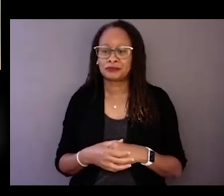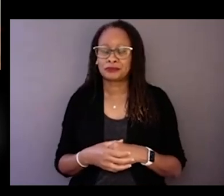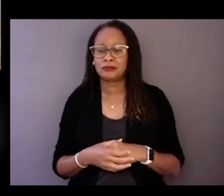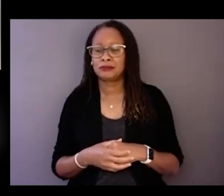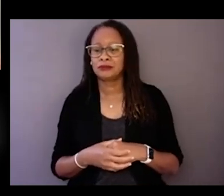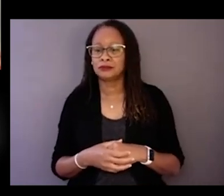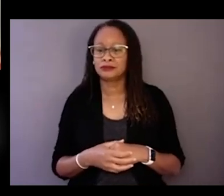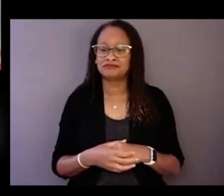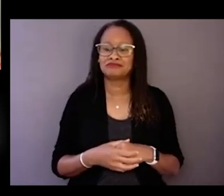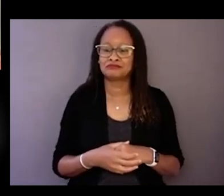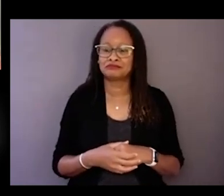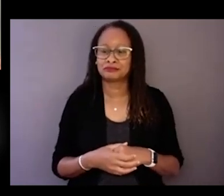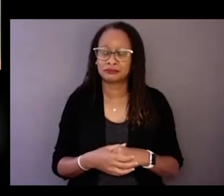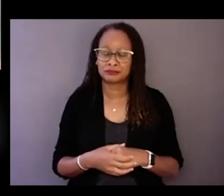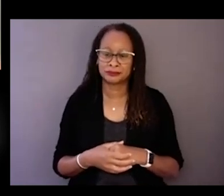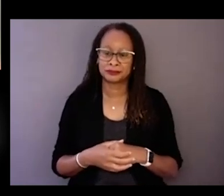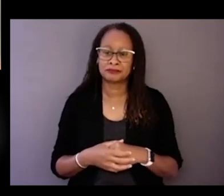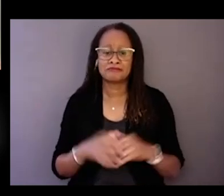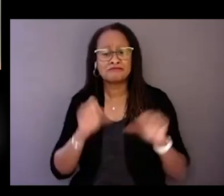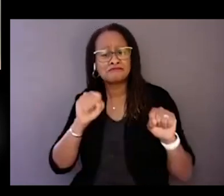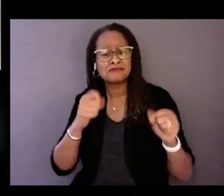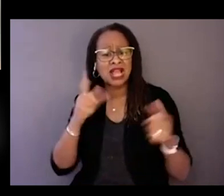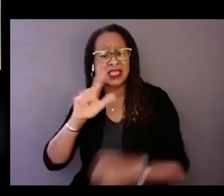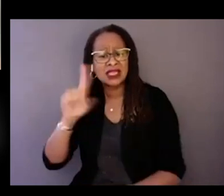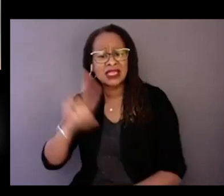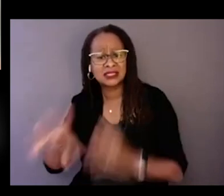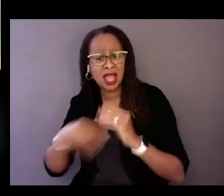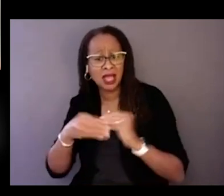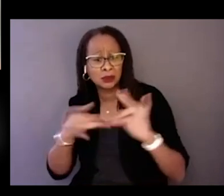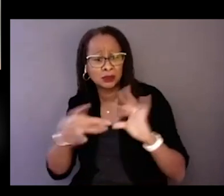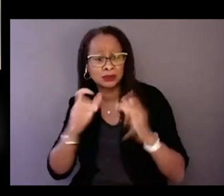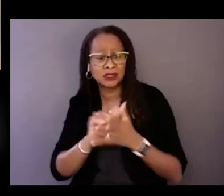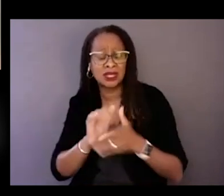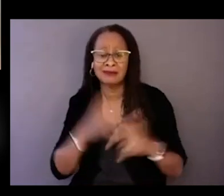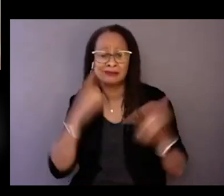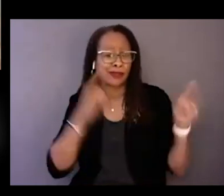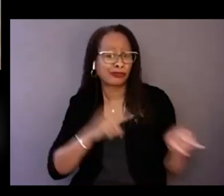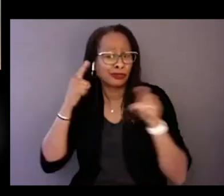with everything Samantha and Mary said, though you also pointed out the like mainstream journalists